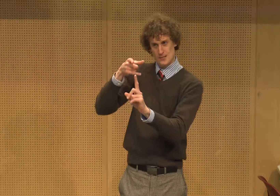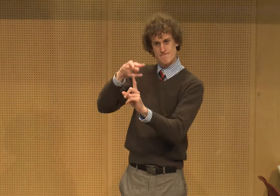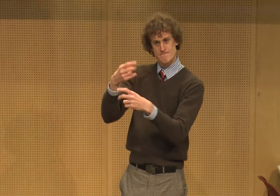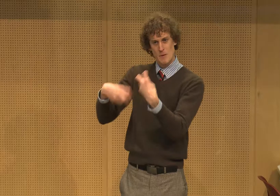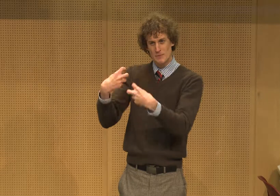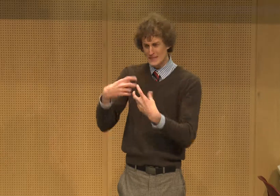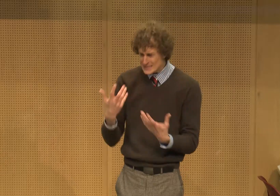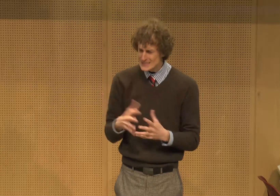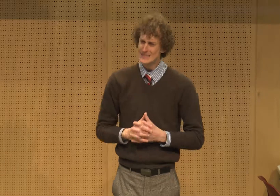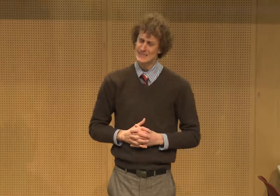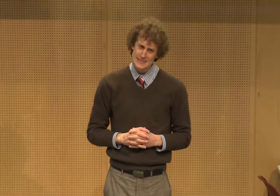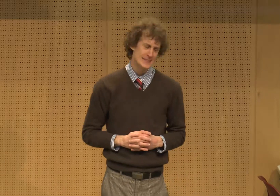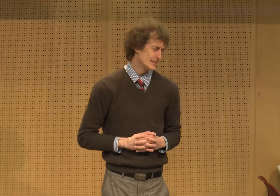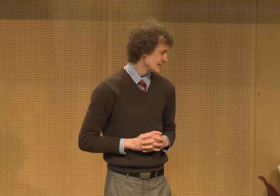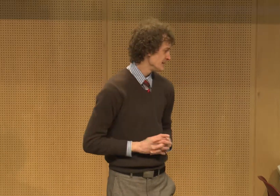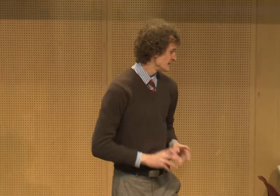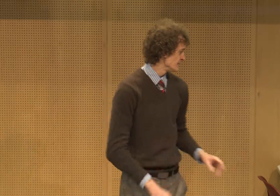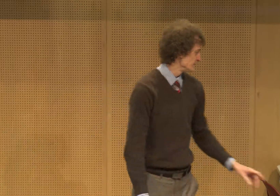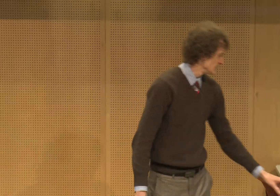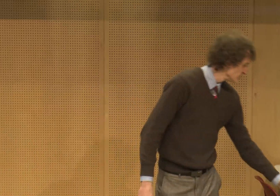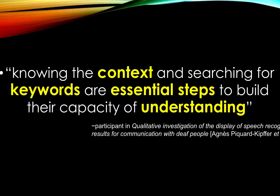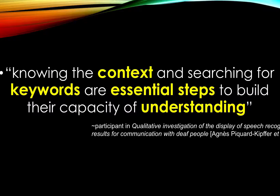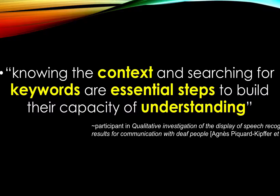then the understanding can't happen.